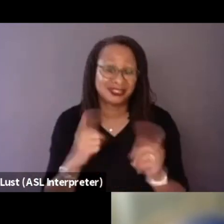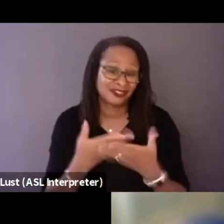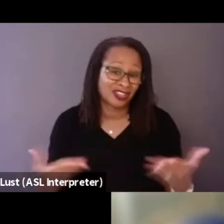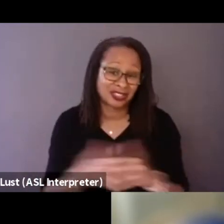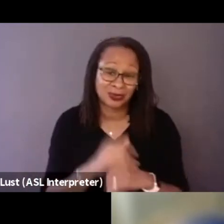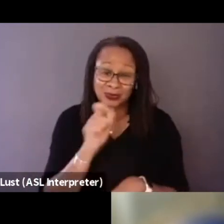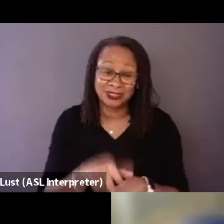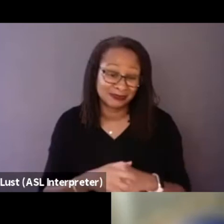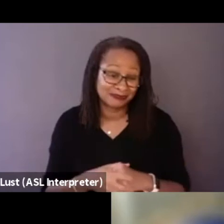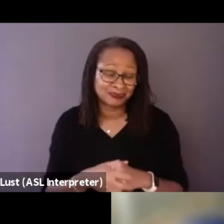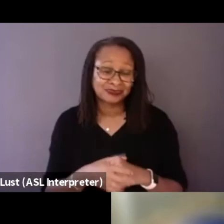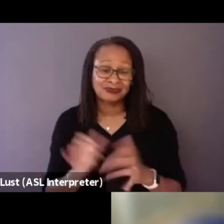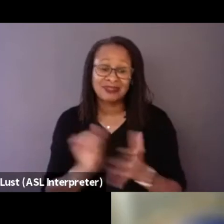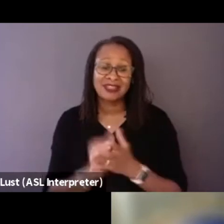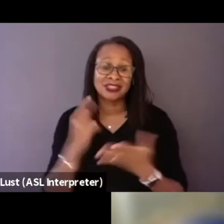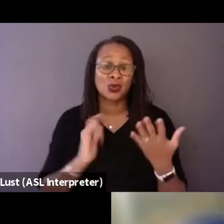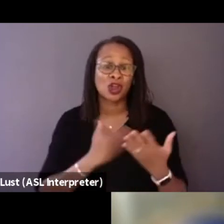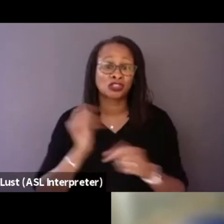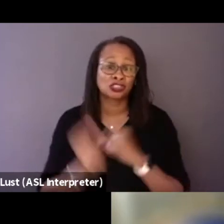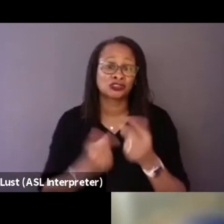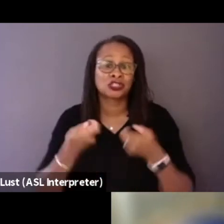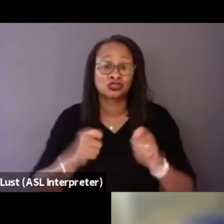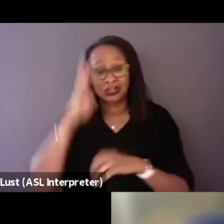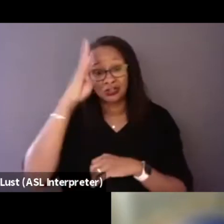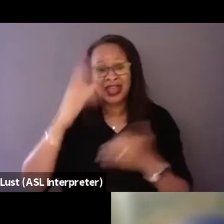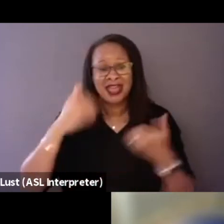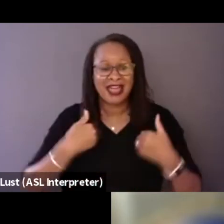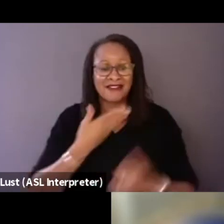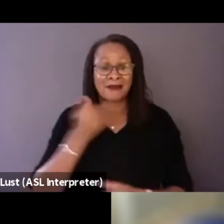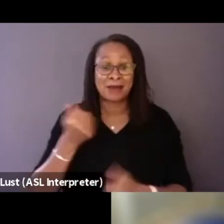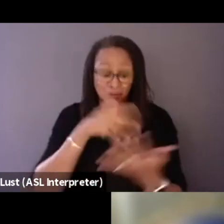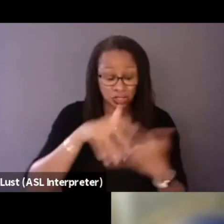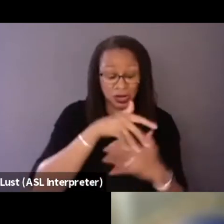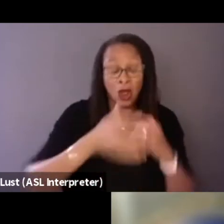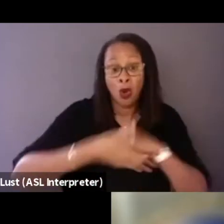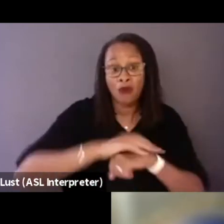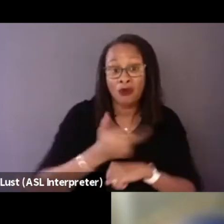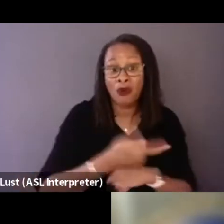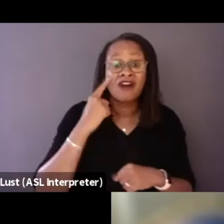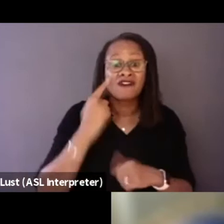So I think that's what our generation is trying to create is being able to have a better society as a whole, for the next future generations.